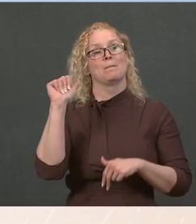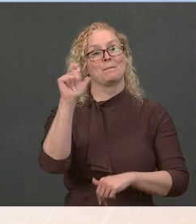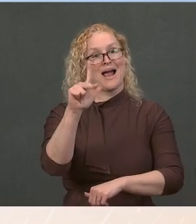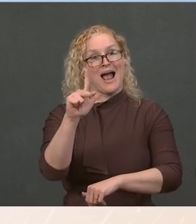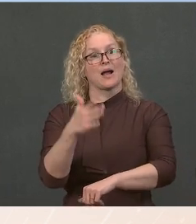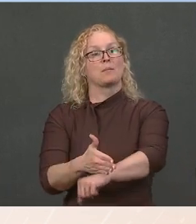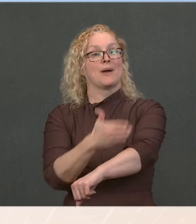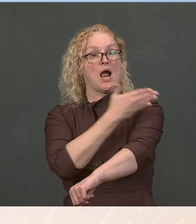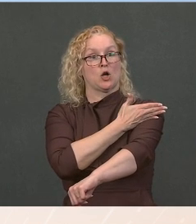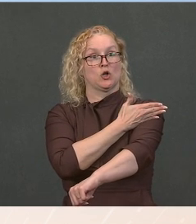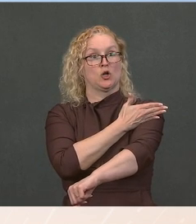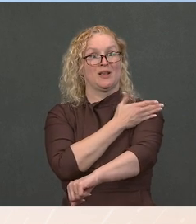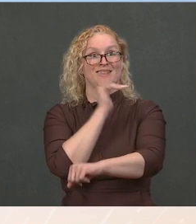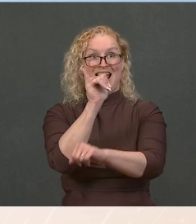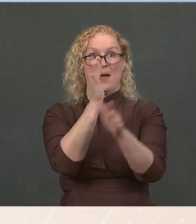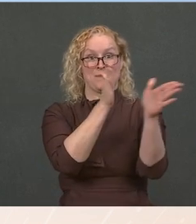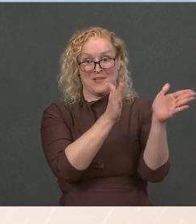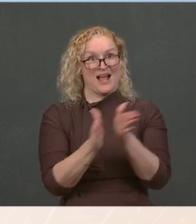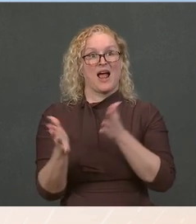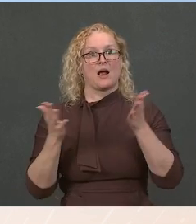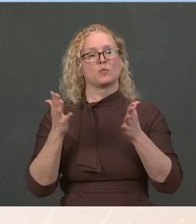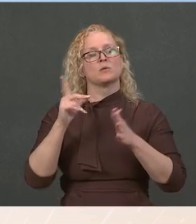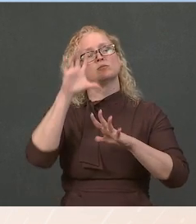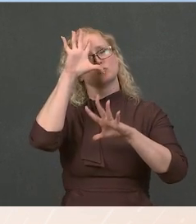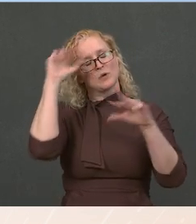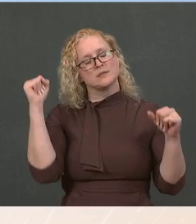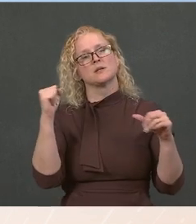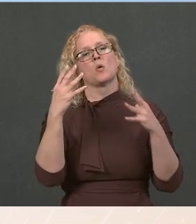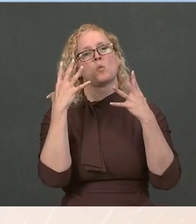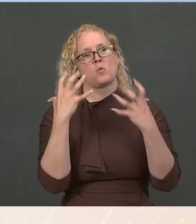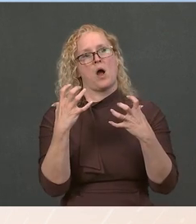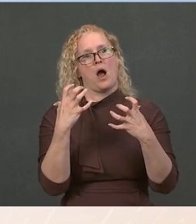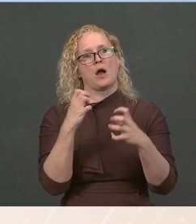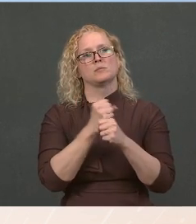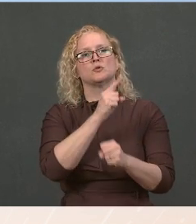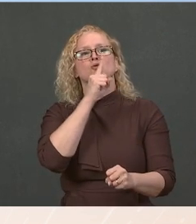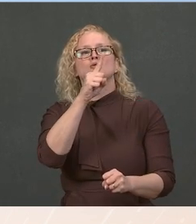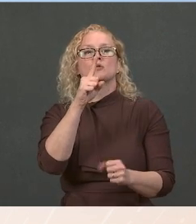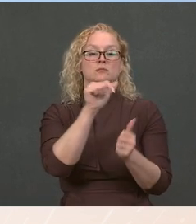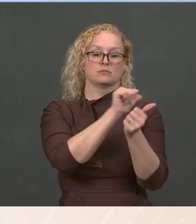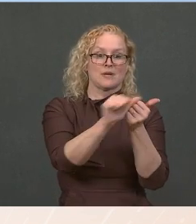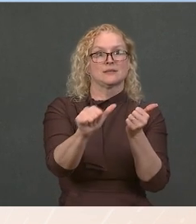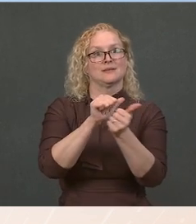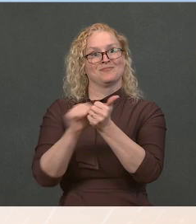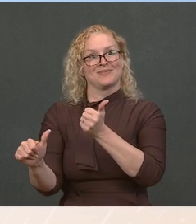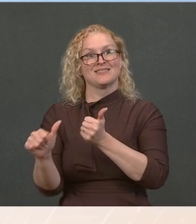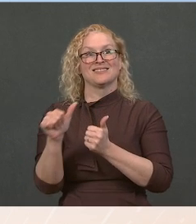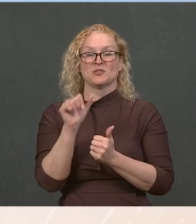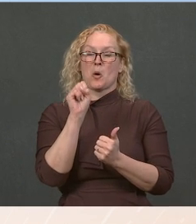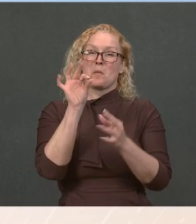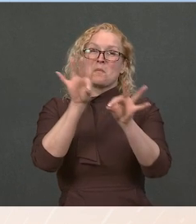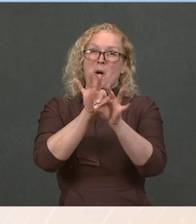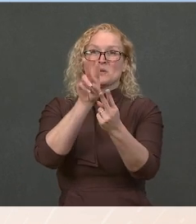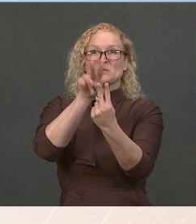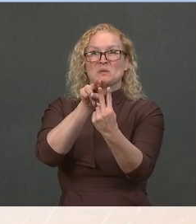done as well -- the framework that he put together. So, these -- both bills are critically important to him. He wants to move both of them forward